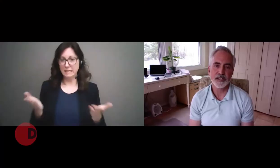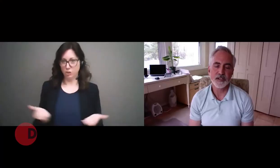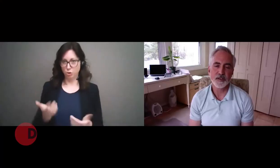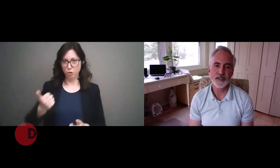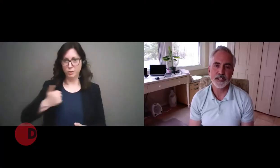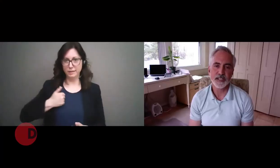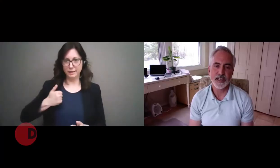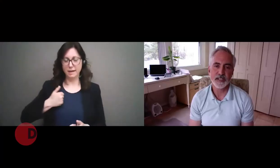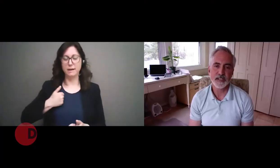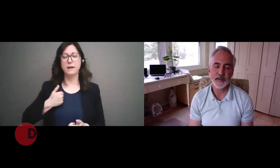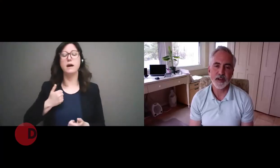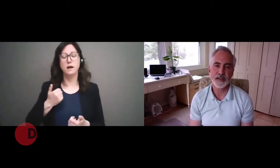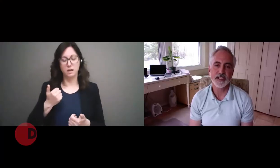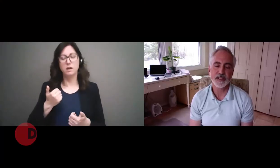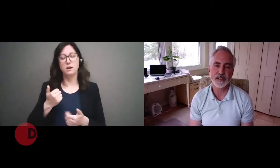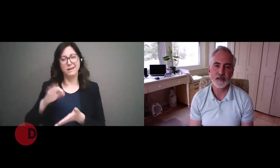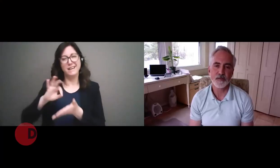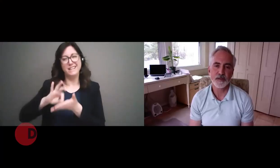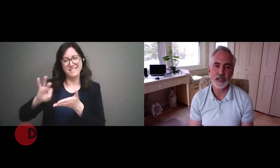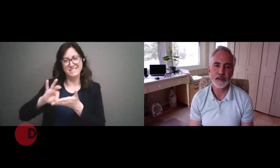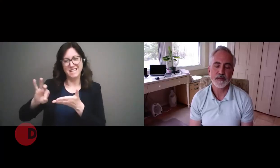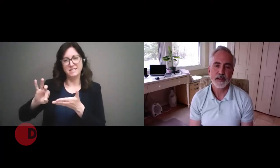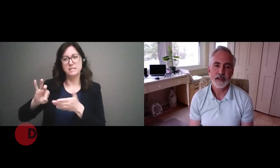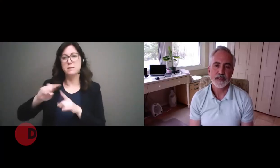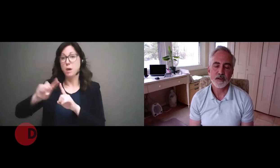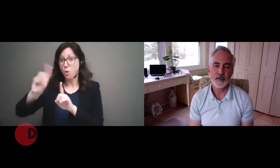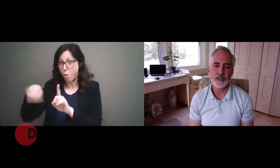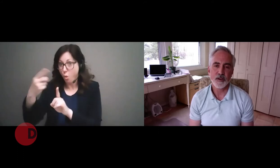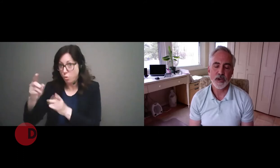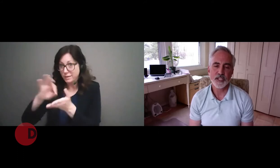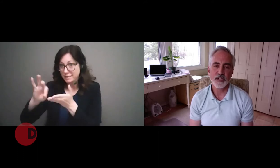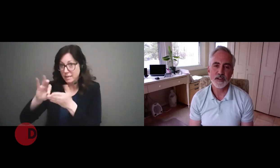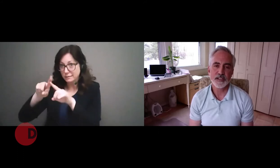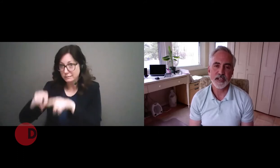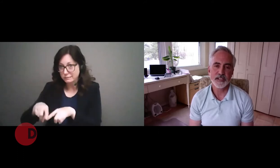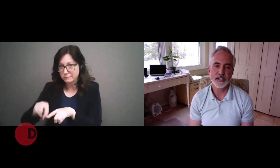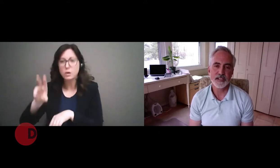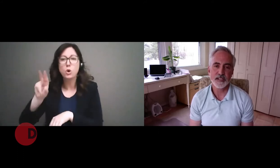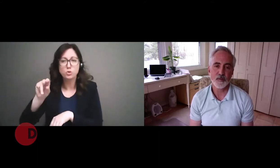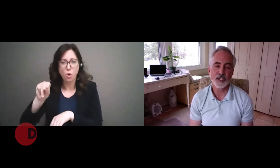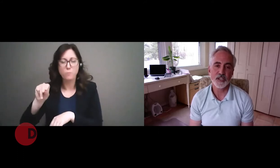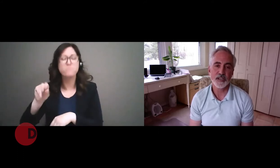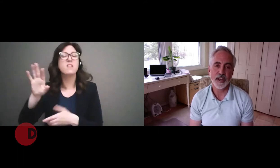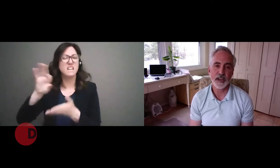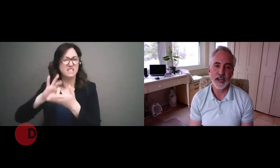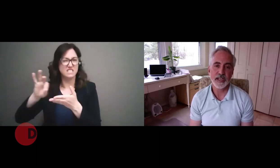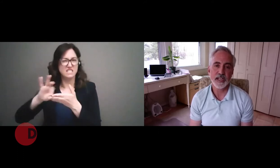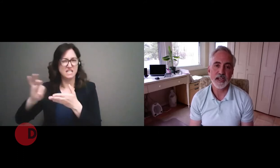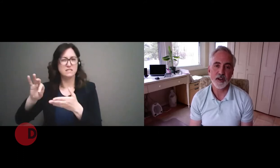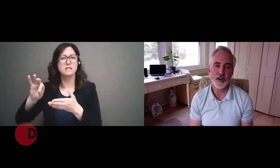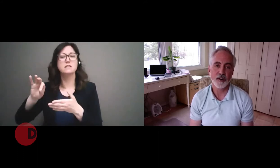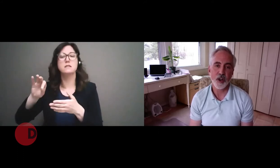[Geoff]: Here in Canada, the Census is not the only way to count.